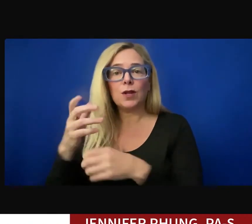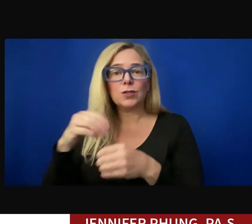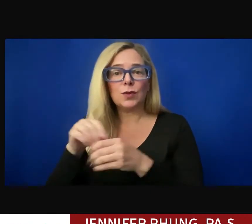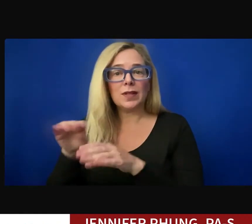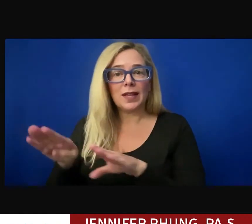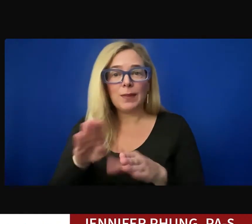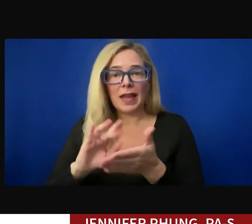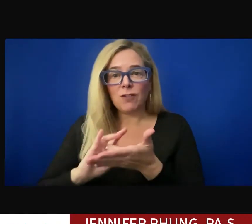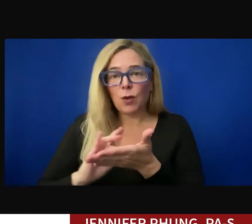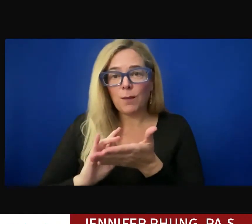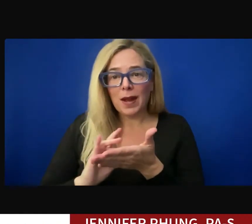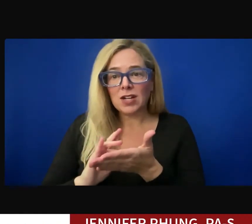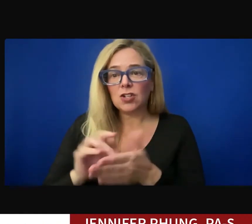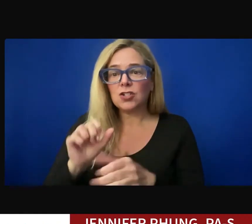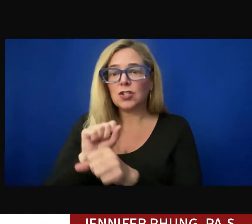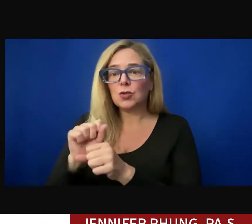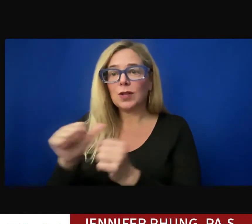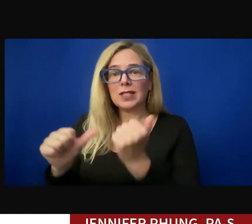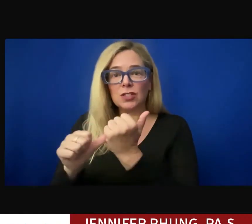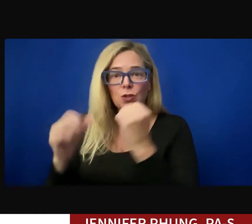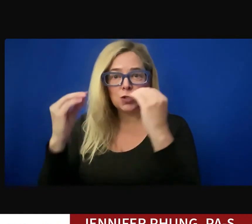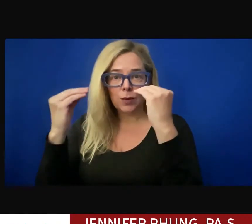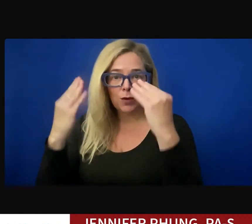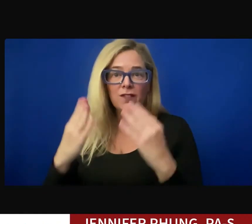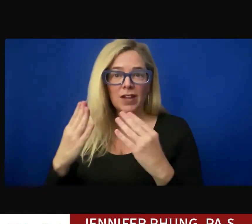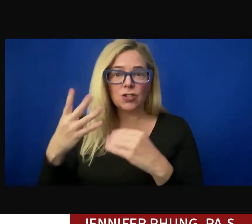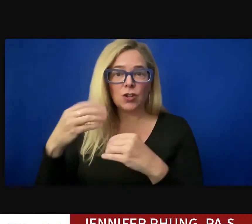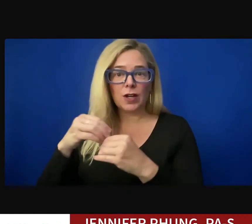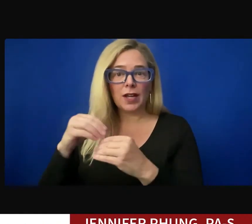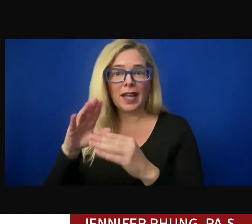an associate professor in the Department of Psychiatry and Behavioral Sciences at